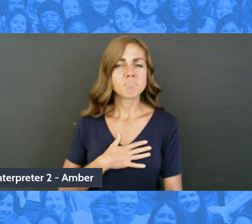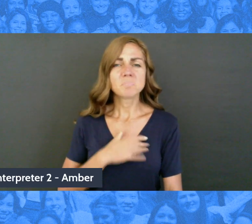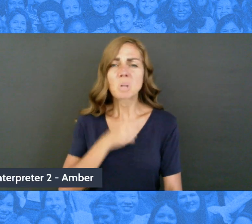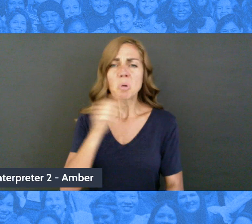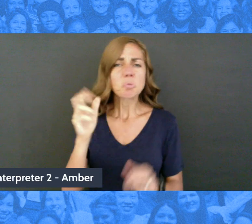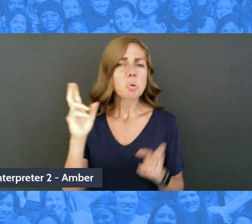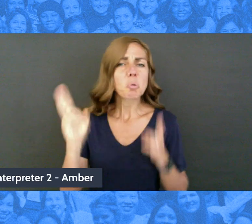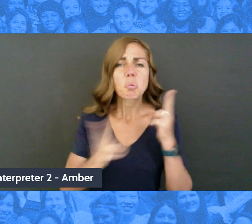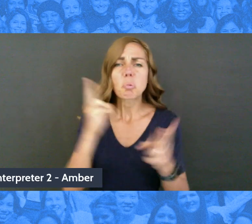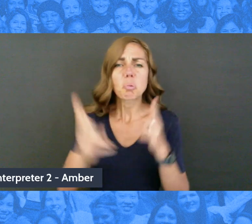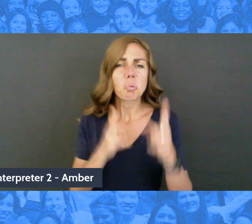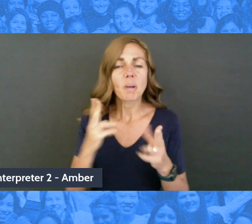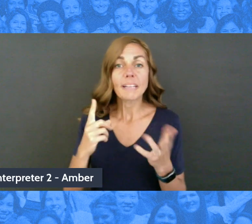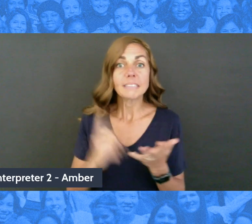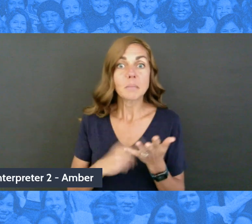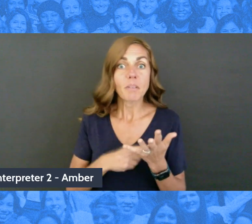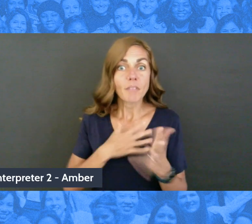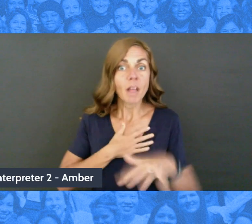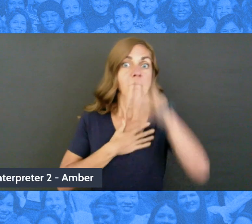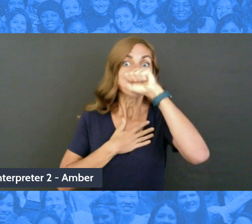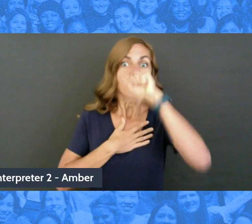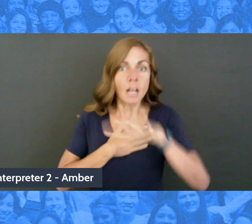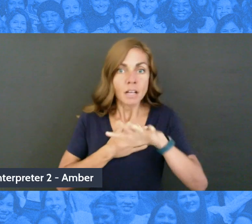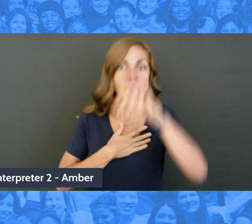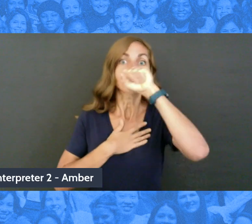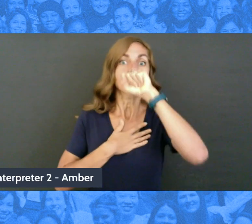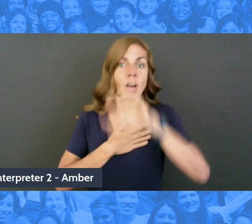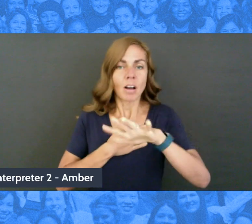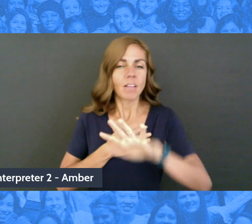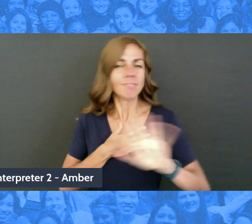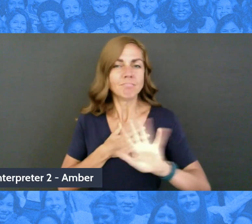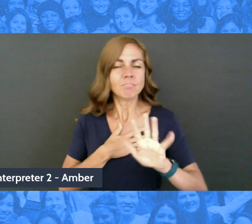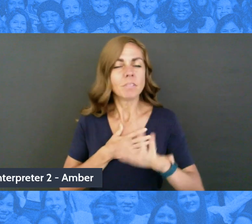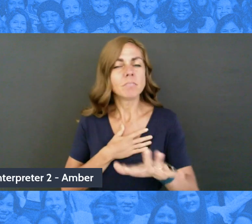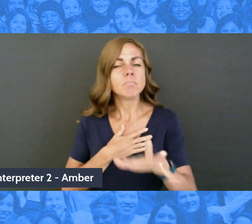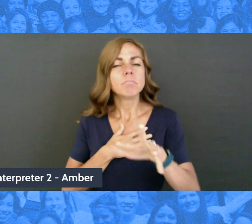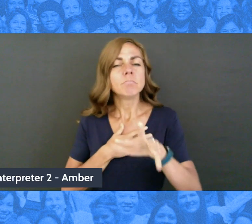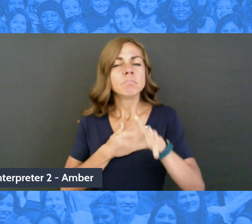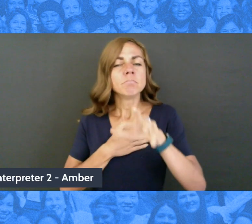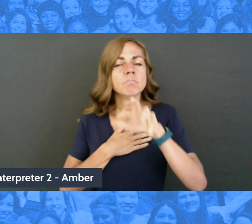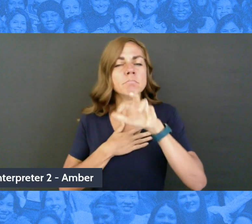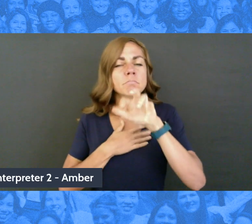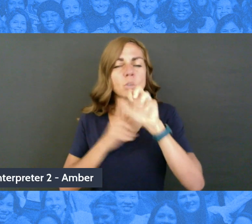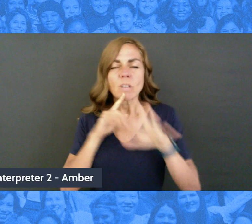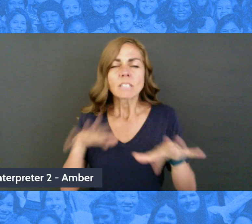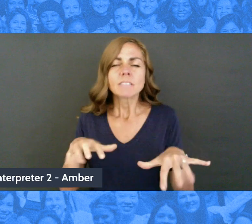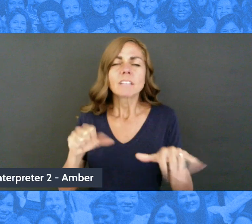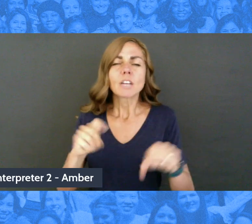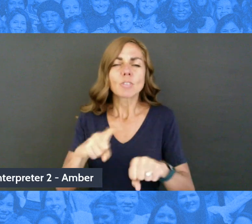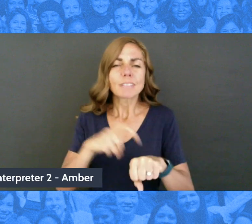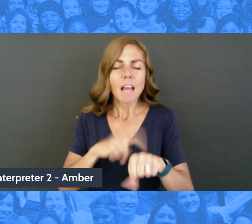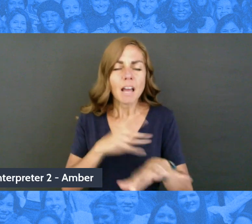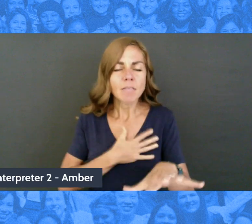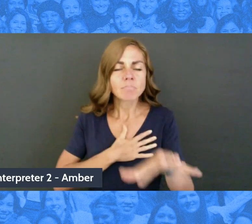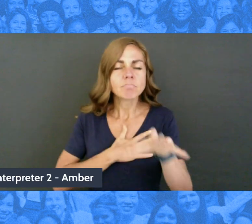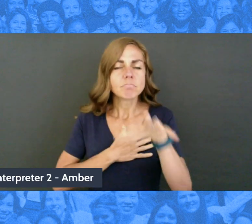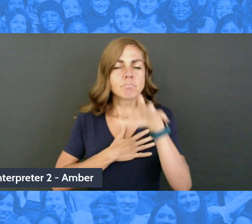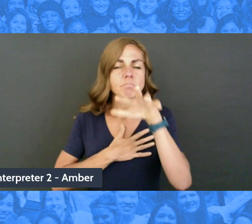Sometimes we can feel like we need to rush and get the breaths in and out. Really take your time. Breathing in deeply (inhales deeply),